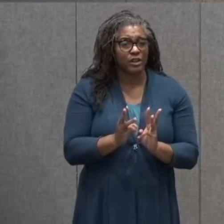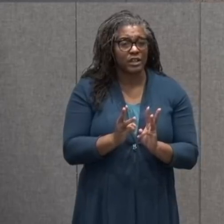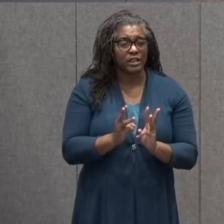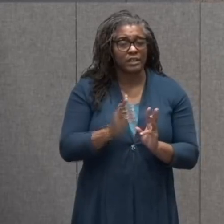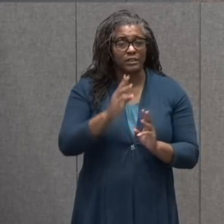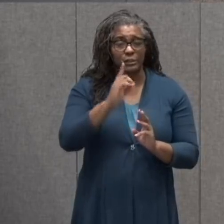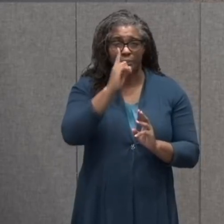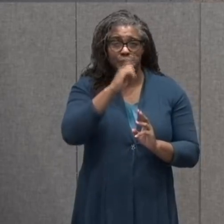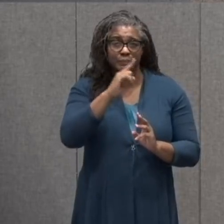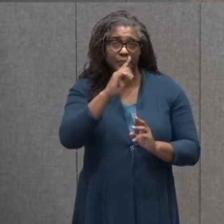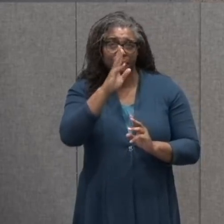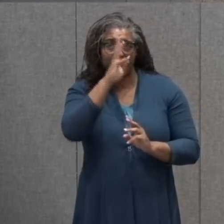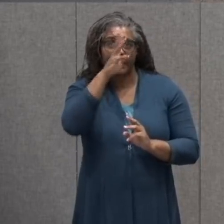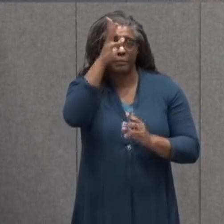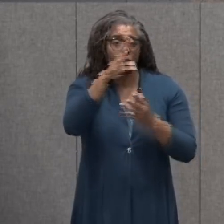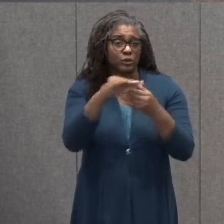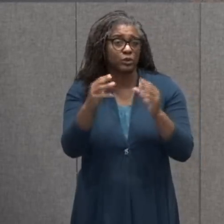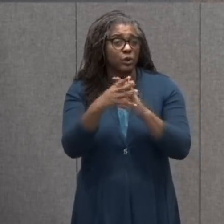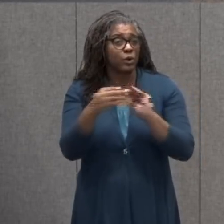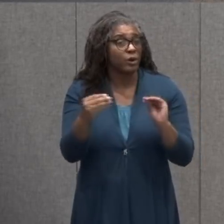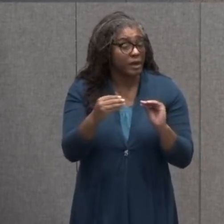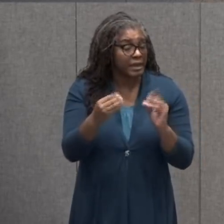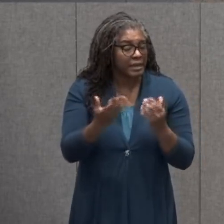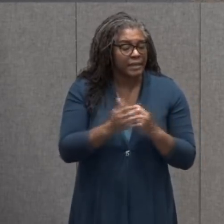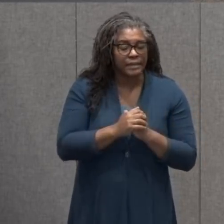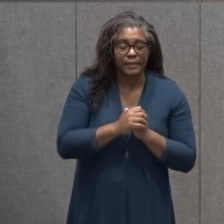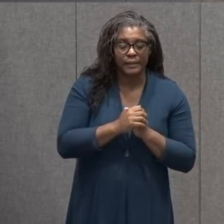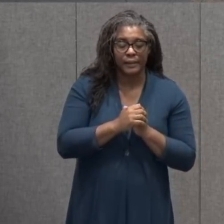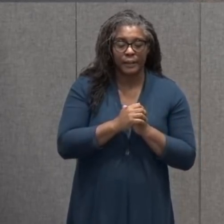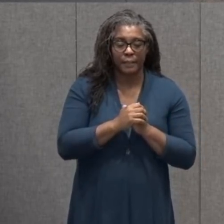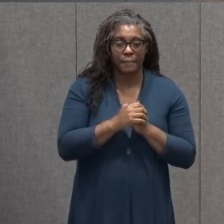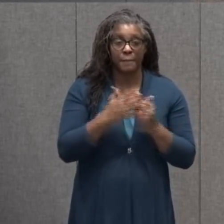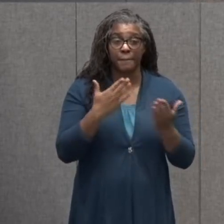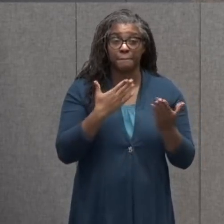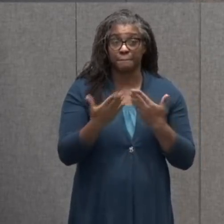Or maybe you even want to be sort of like a meteorologist,